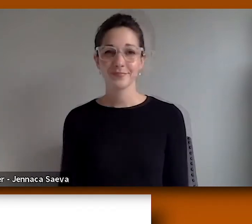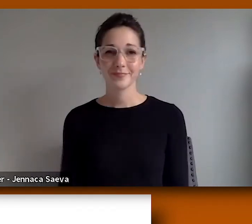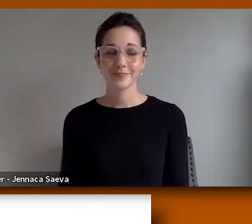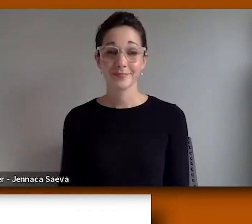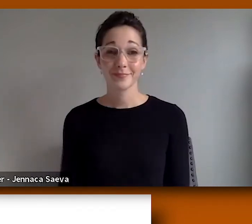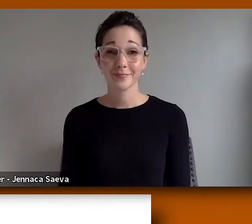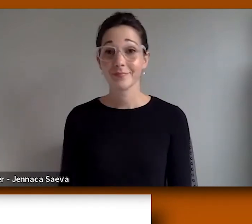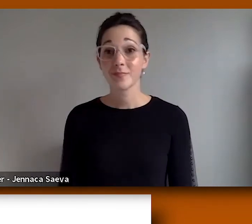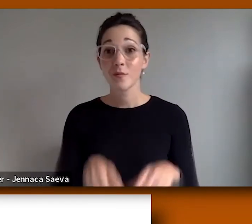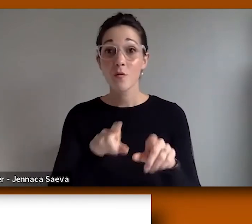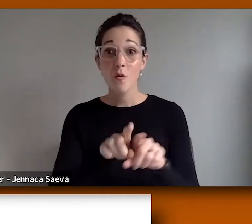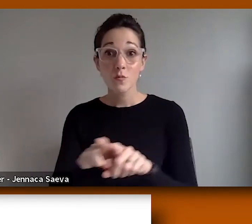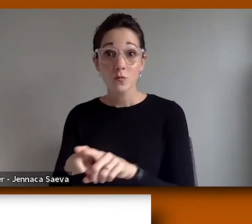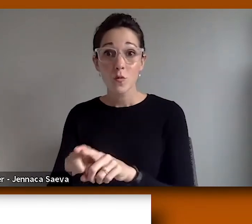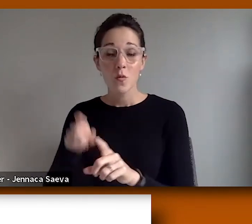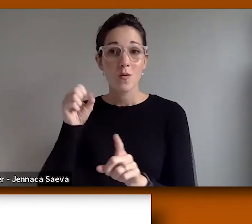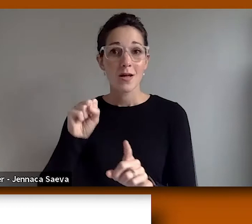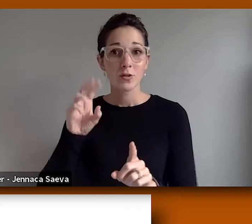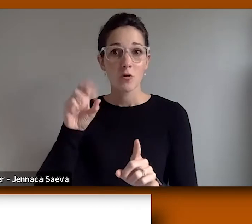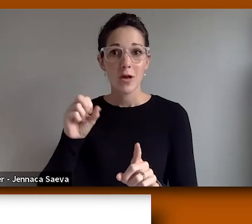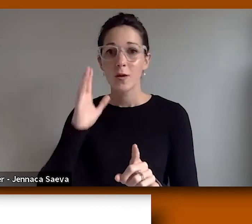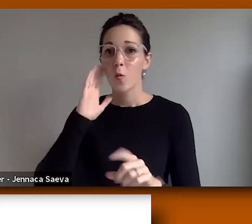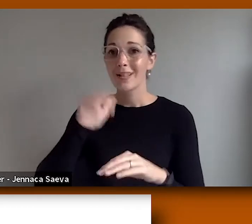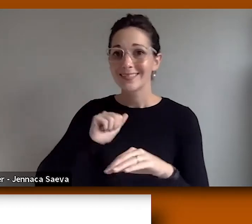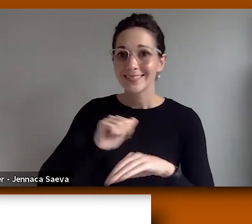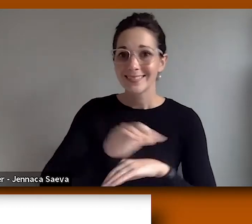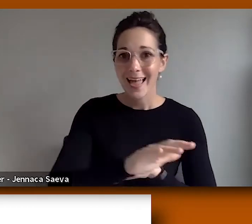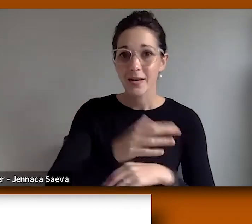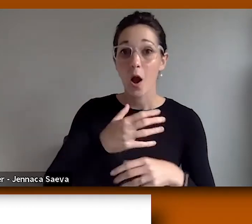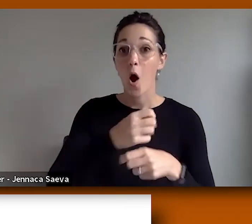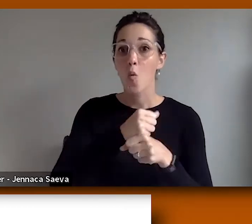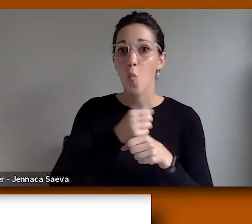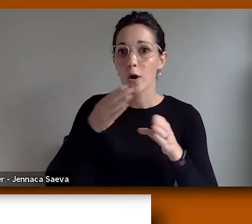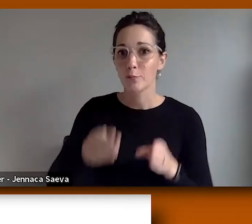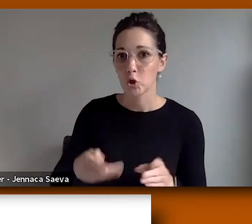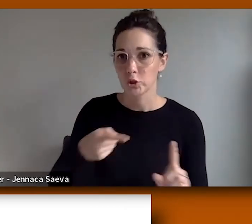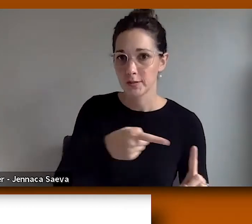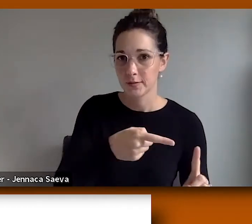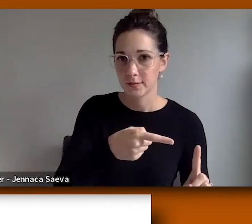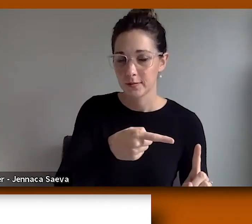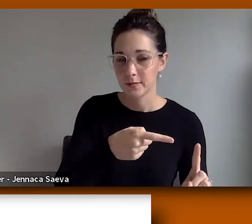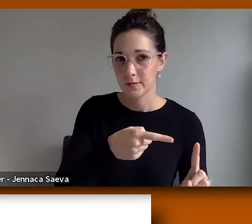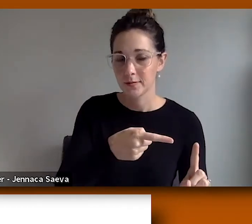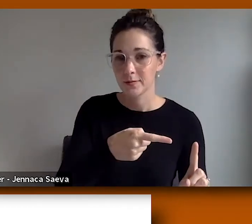and then they also will send the subawardee on the grant--